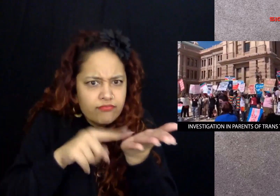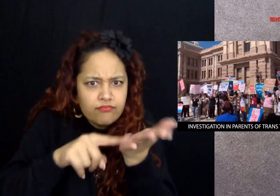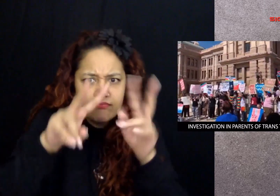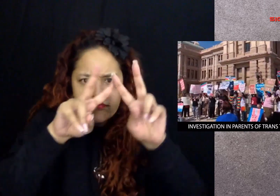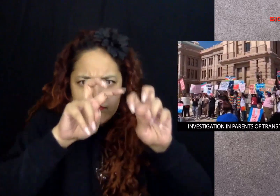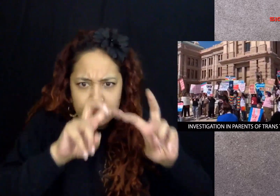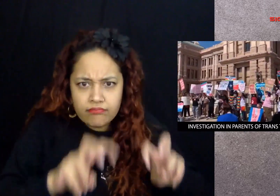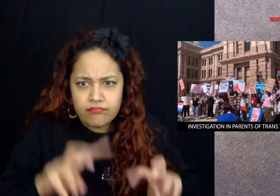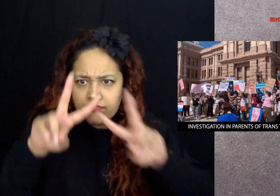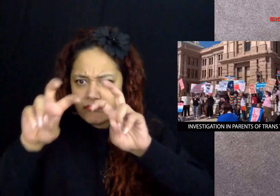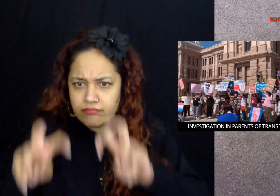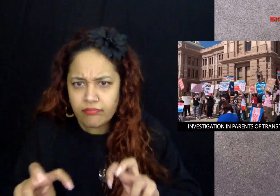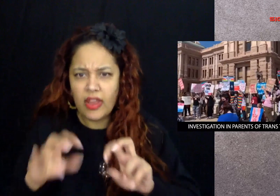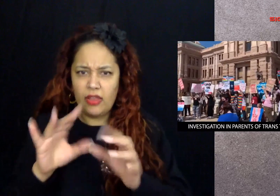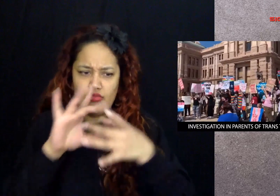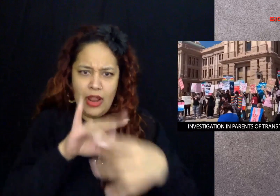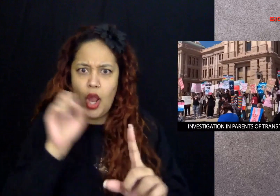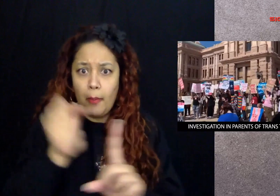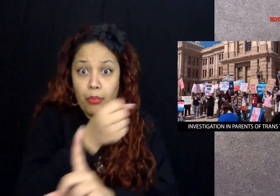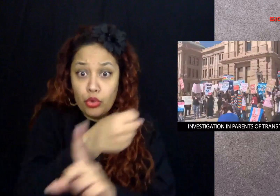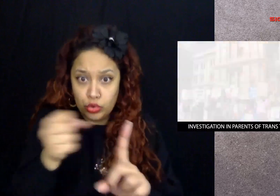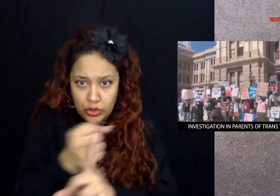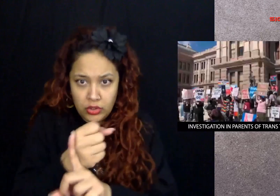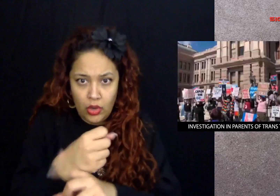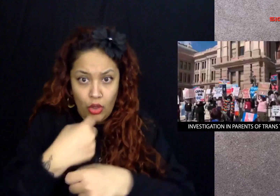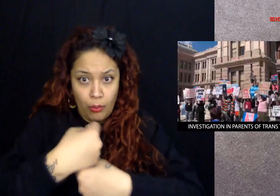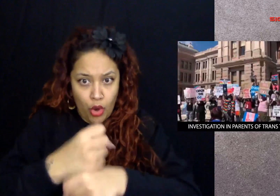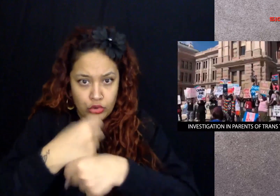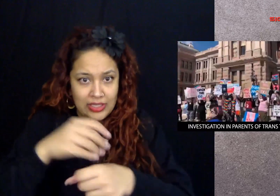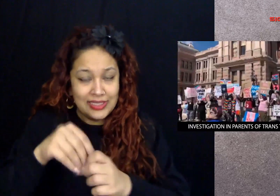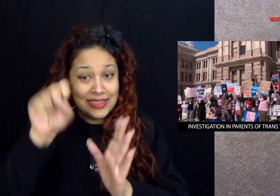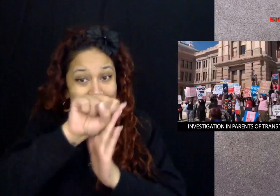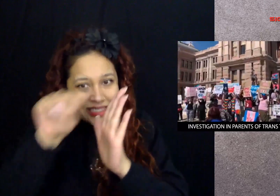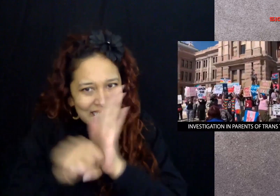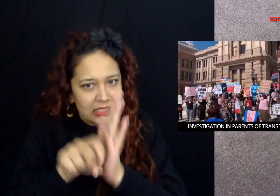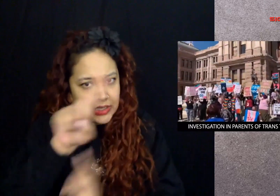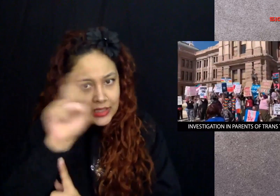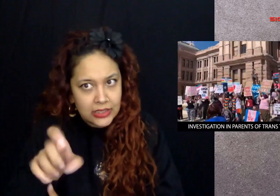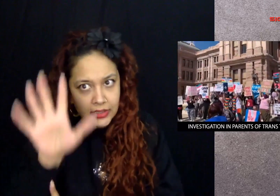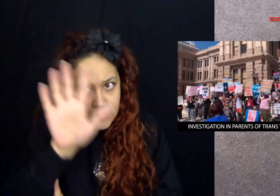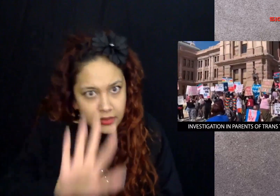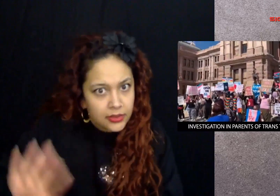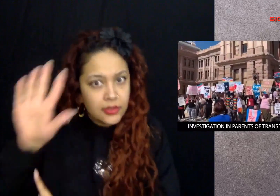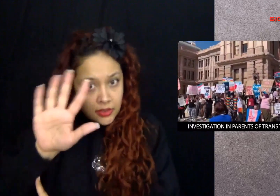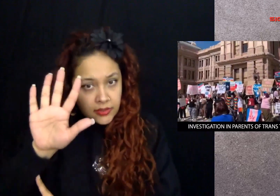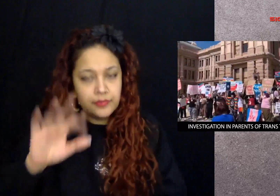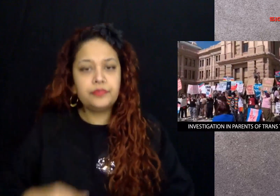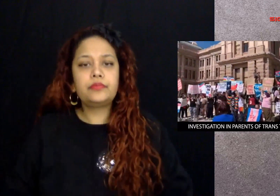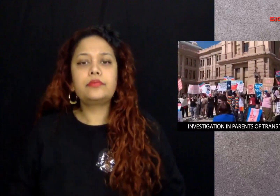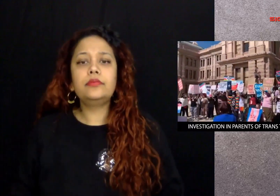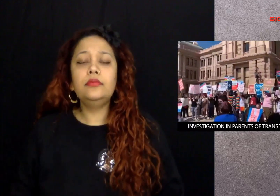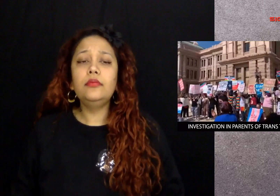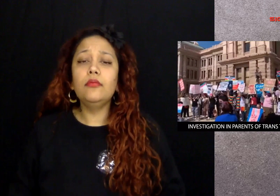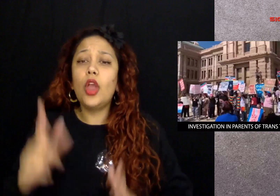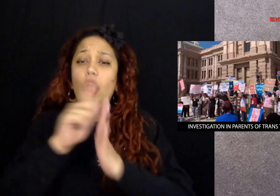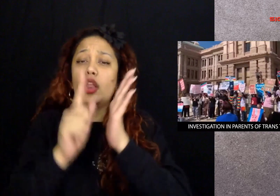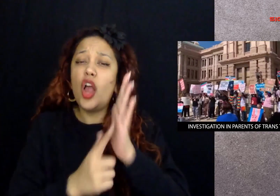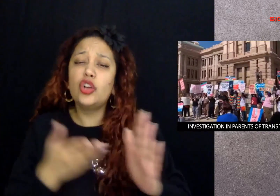Texas's governor signed an order to investigate reported instances of abusive procedures in the state of Texas